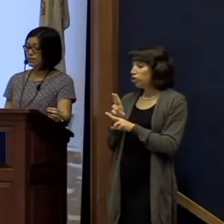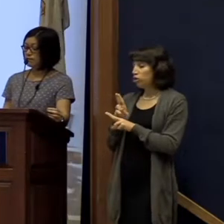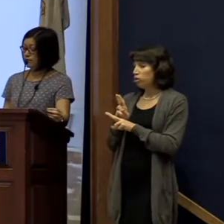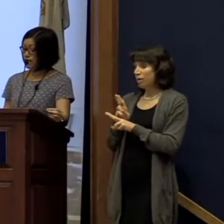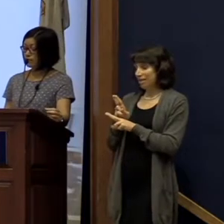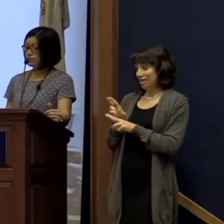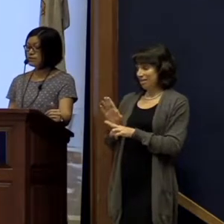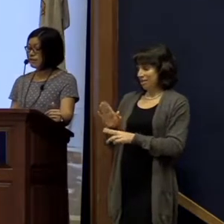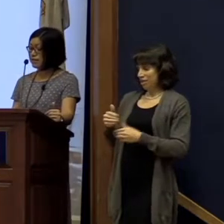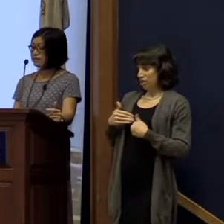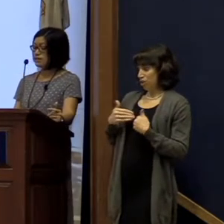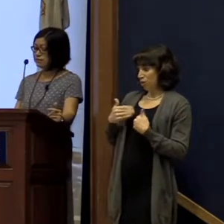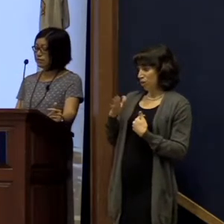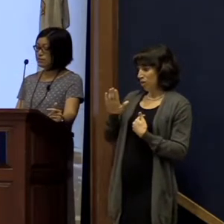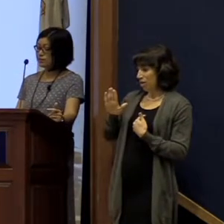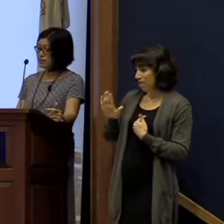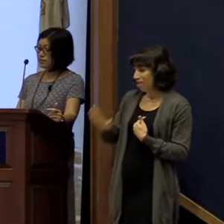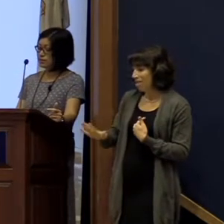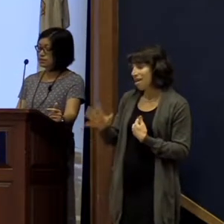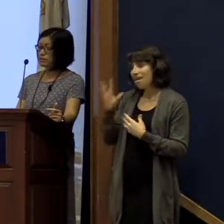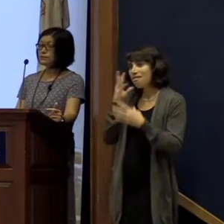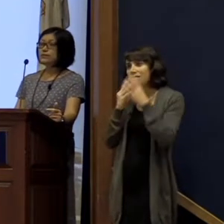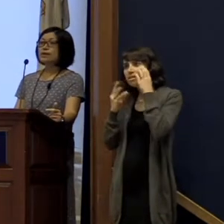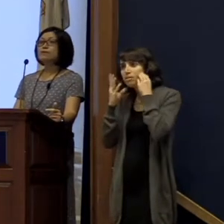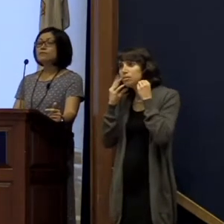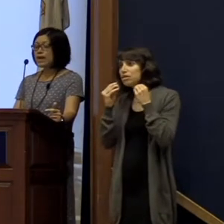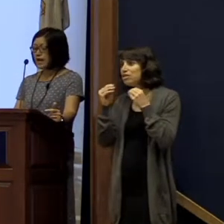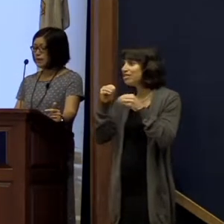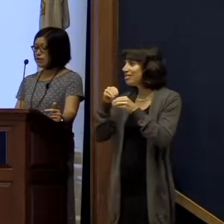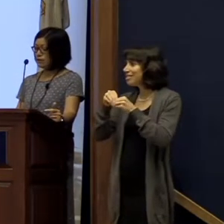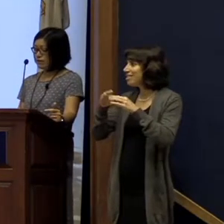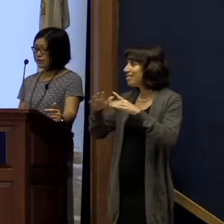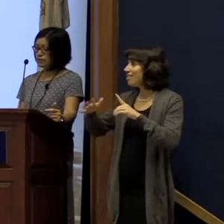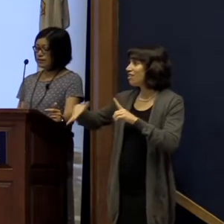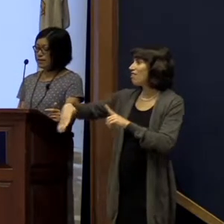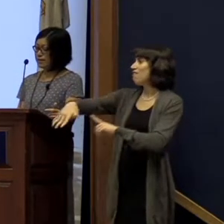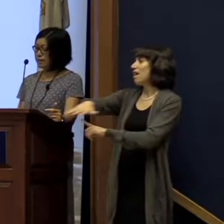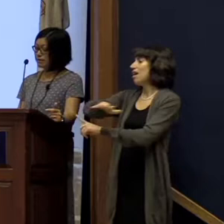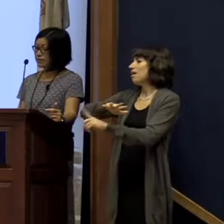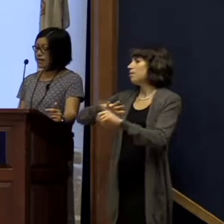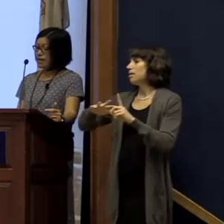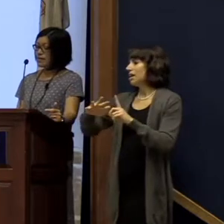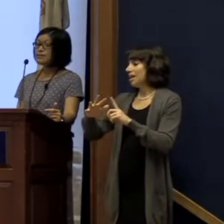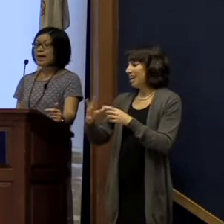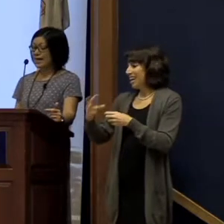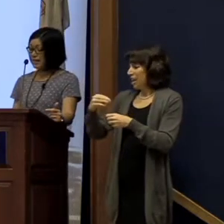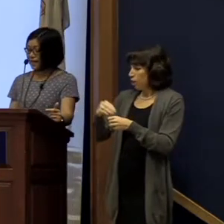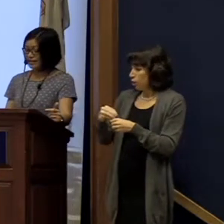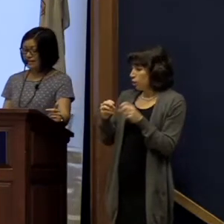Feedback through surveys interviews and observations on a range of issues they care about and to analyze that data